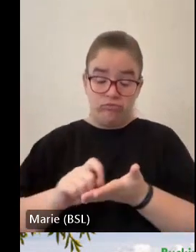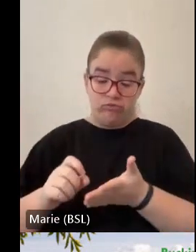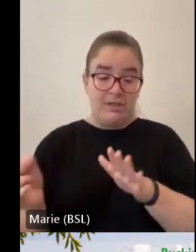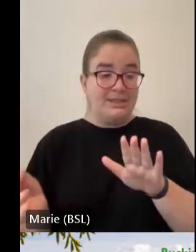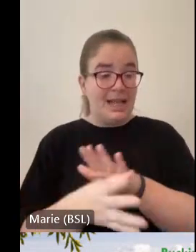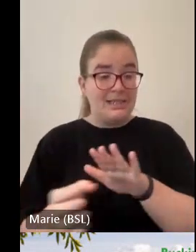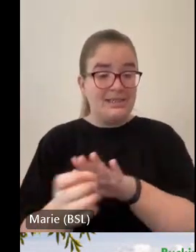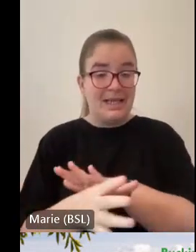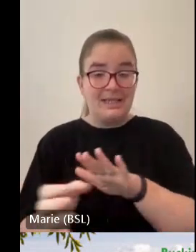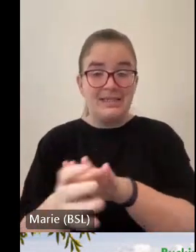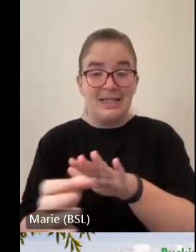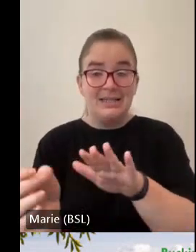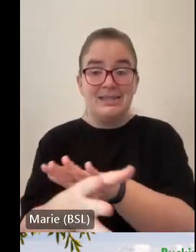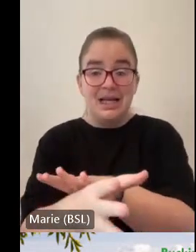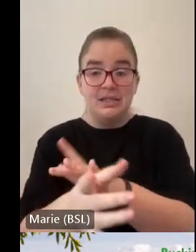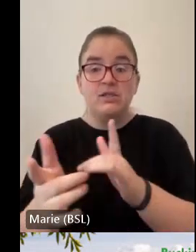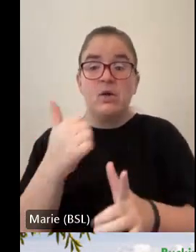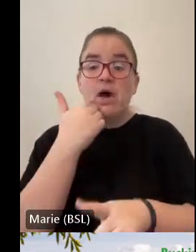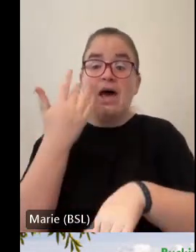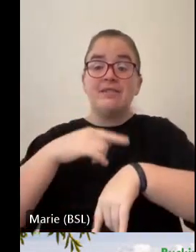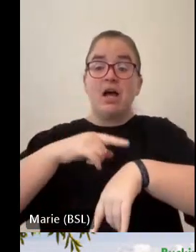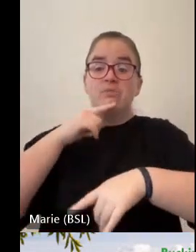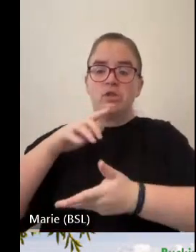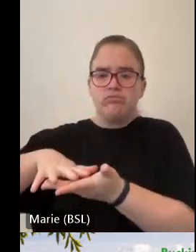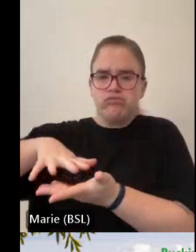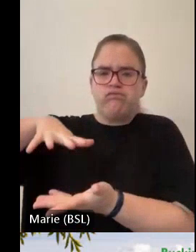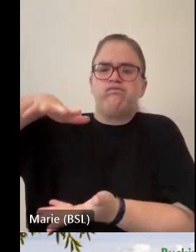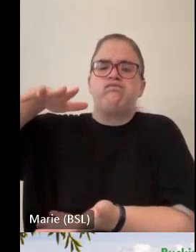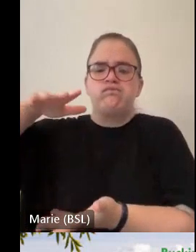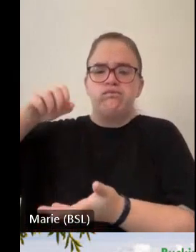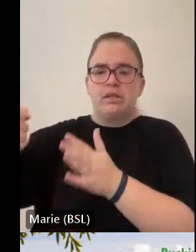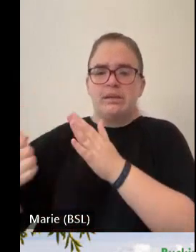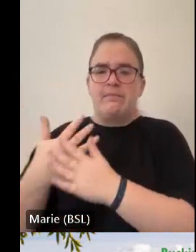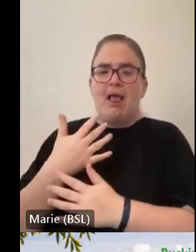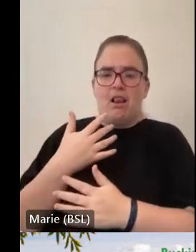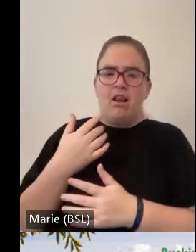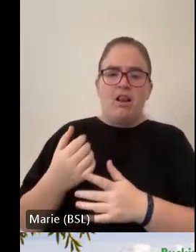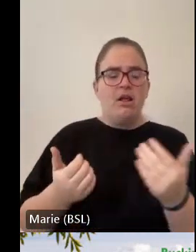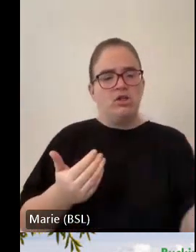And so each time she got more and more of this mail coming her